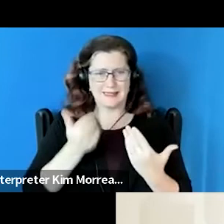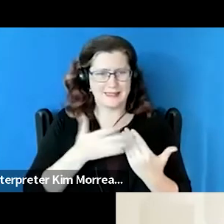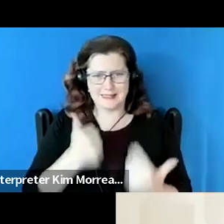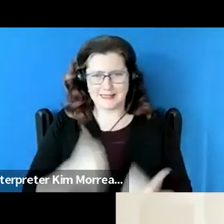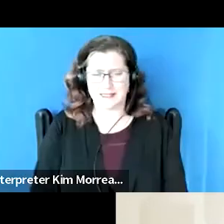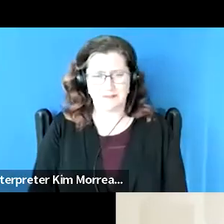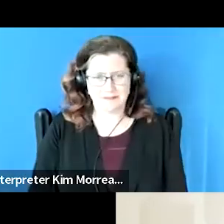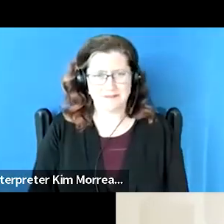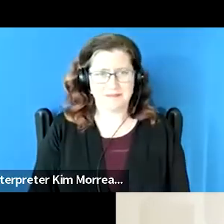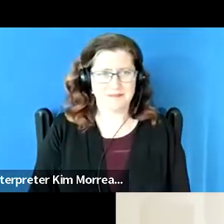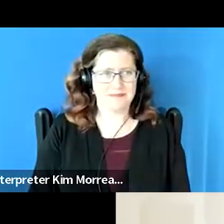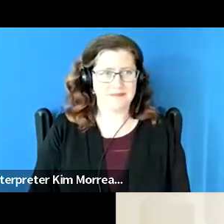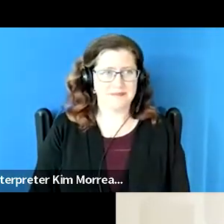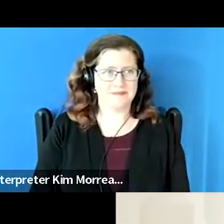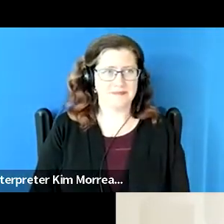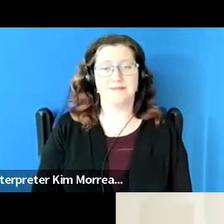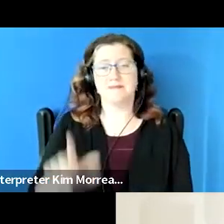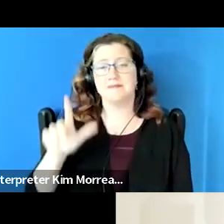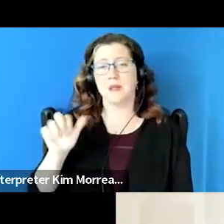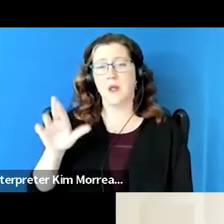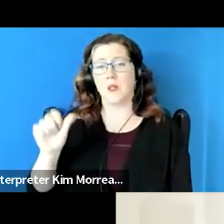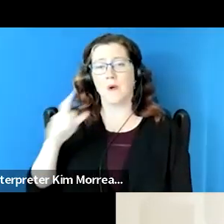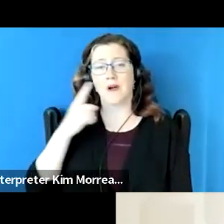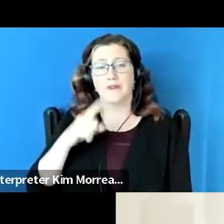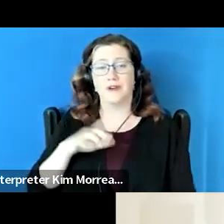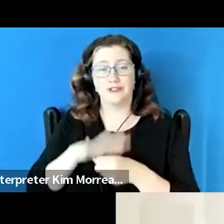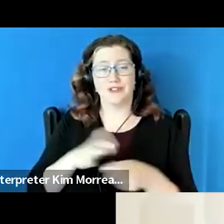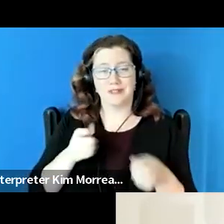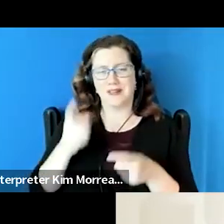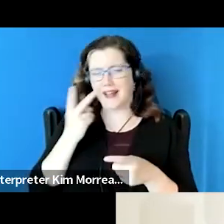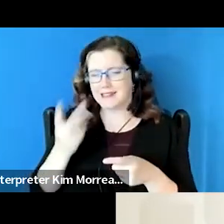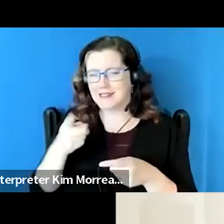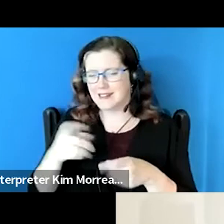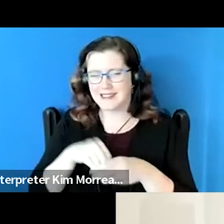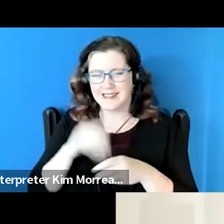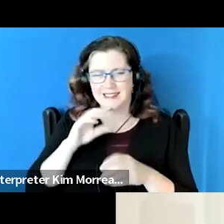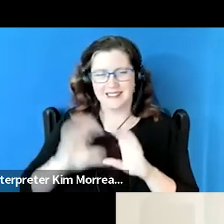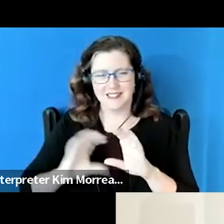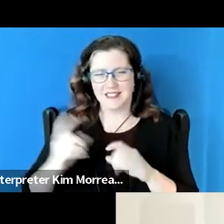You know, I think first sort of stress management and I saw in the chat, somebody was saying like, I really